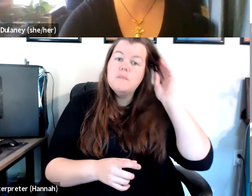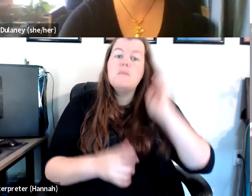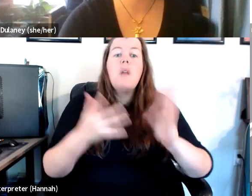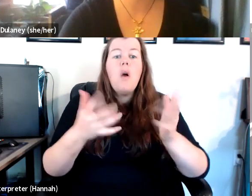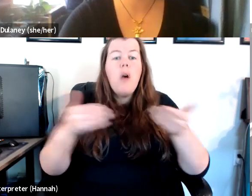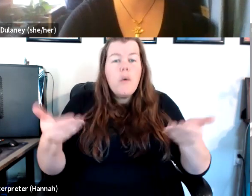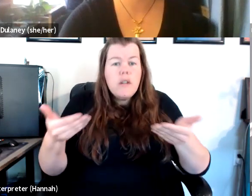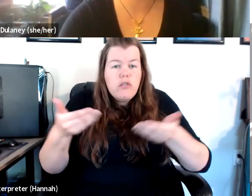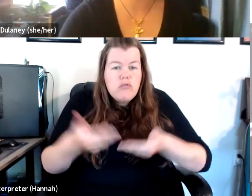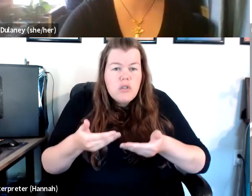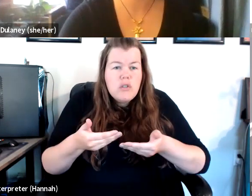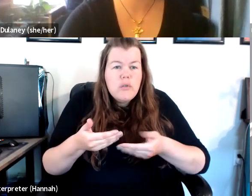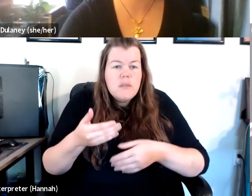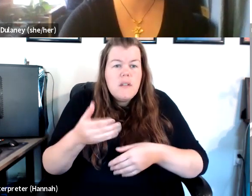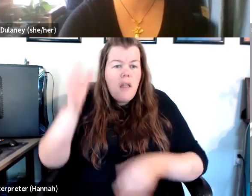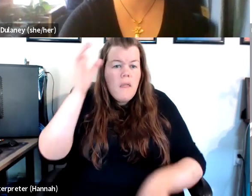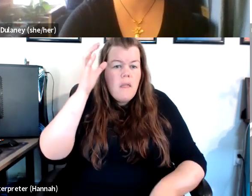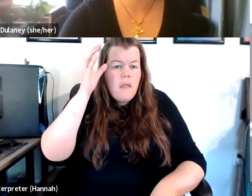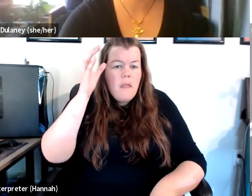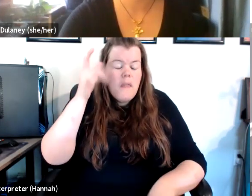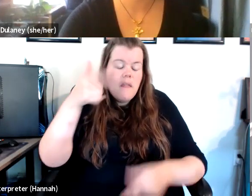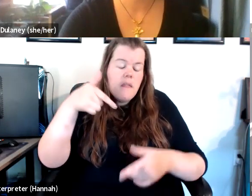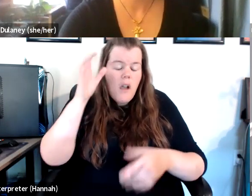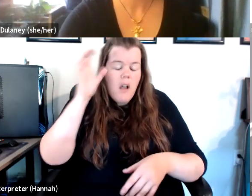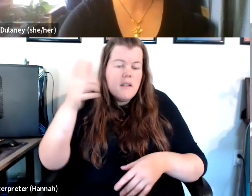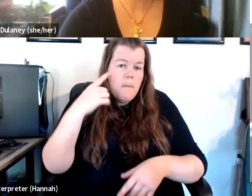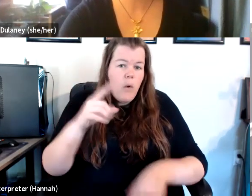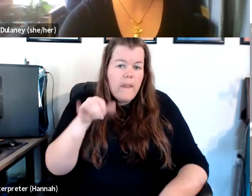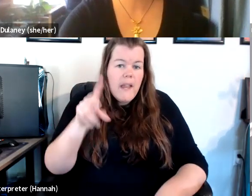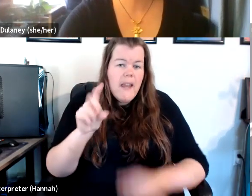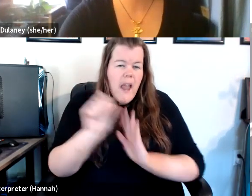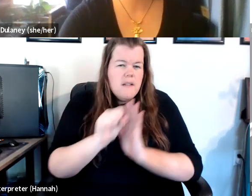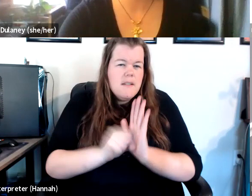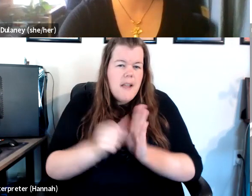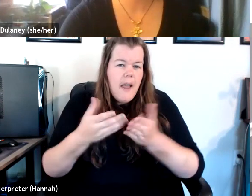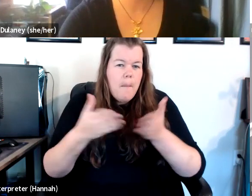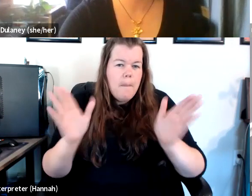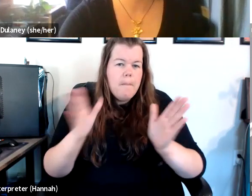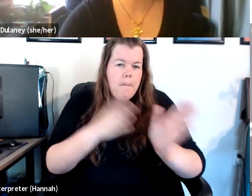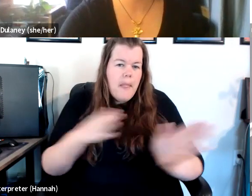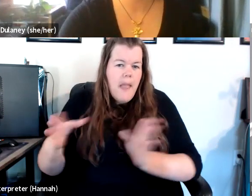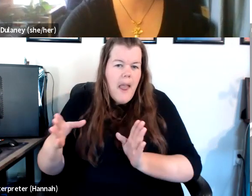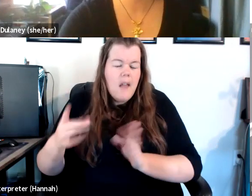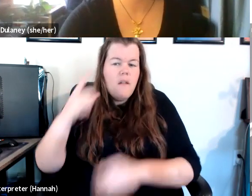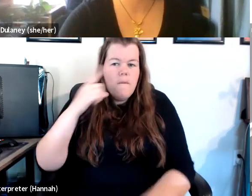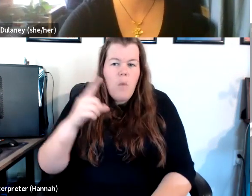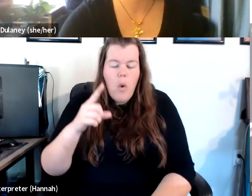Supported Decision-Making Indiana State Plan. What has brought us all here today is that in 2019 the